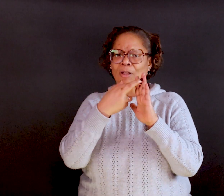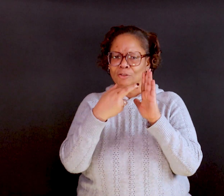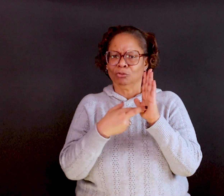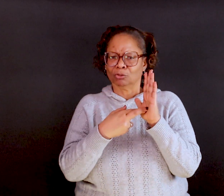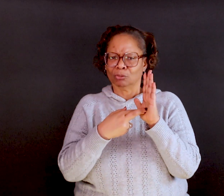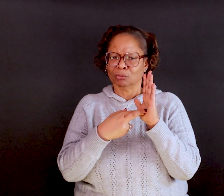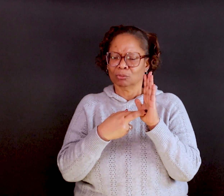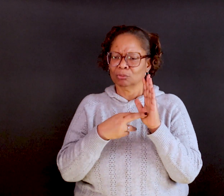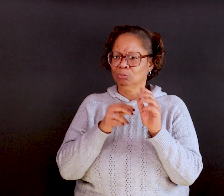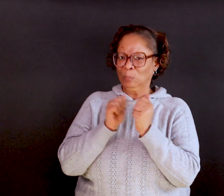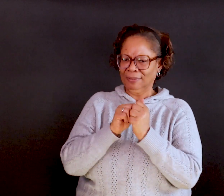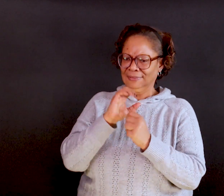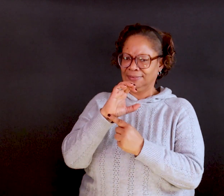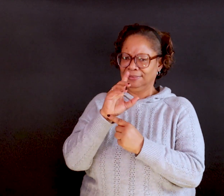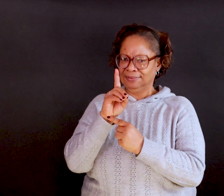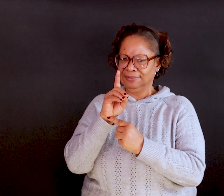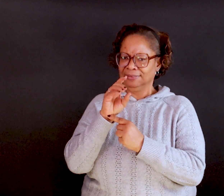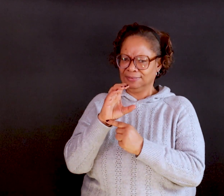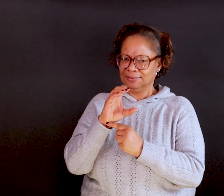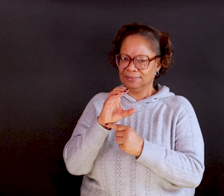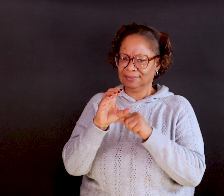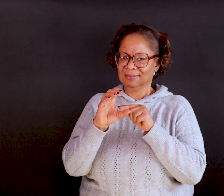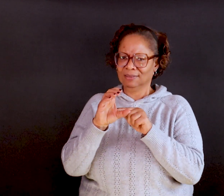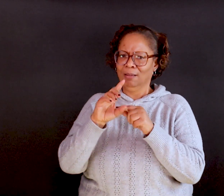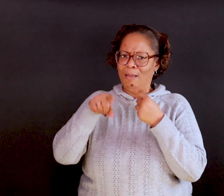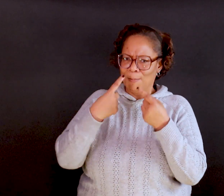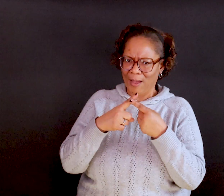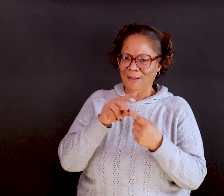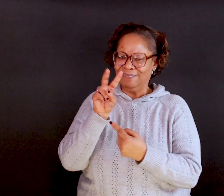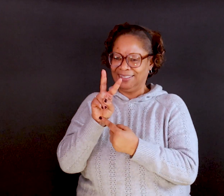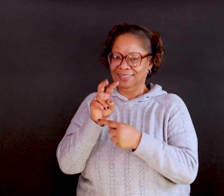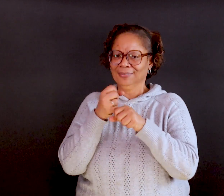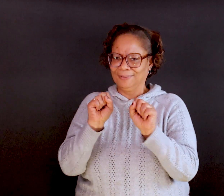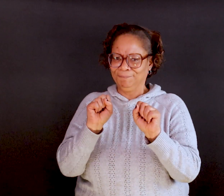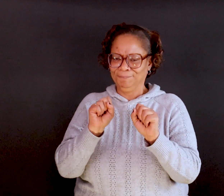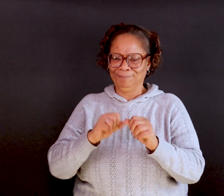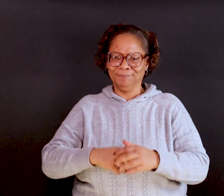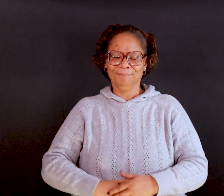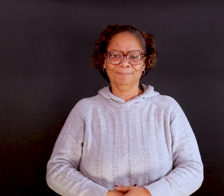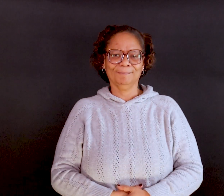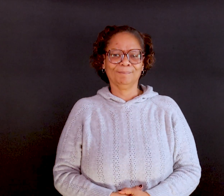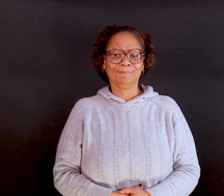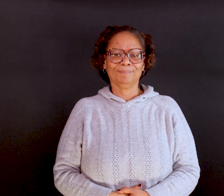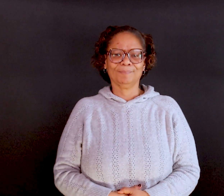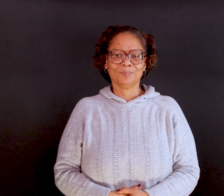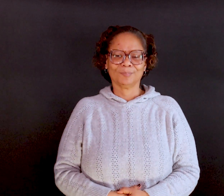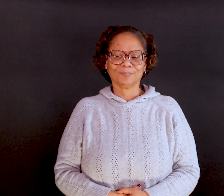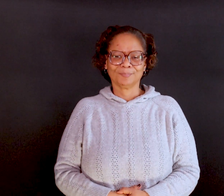Can register for CDC about V-safe.